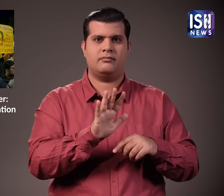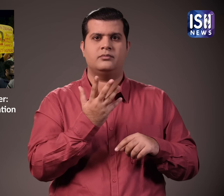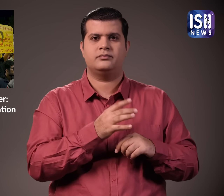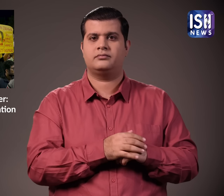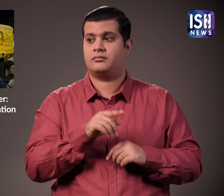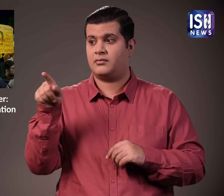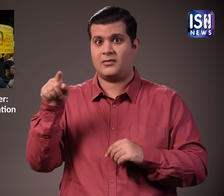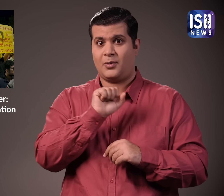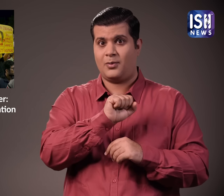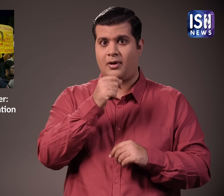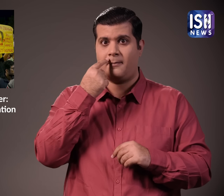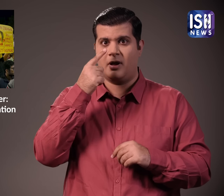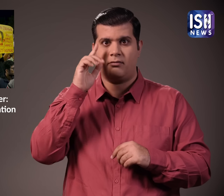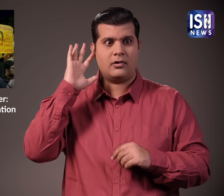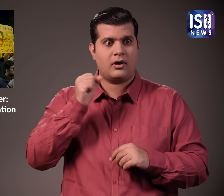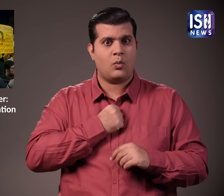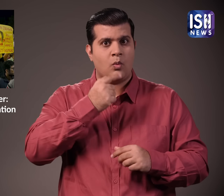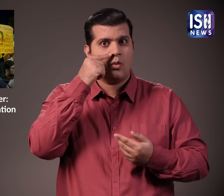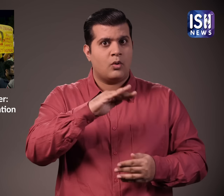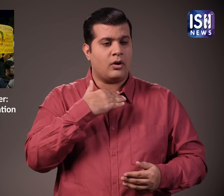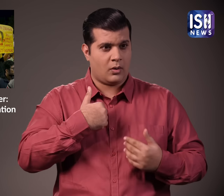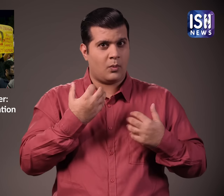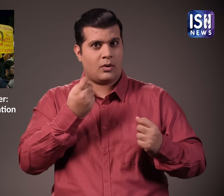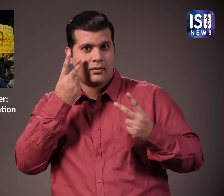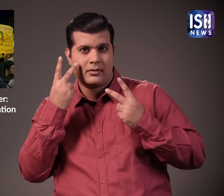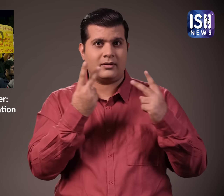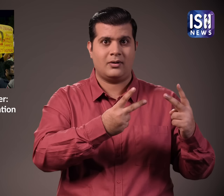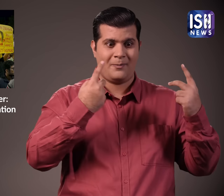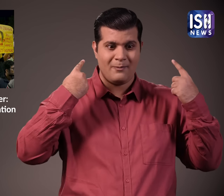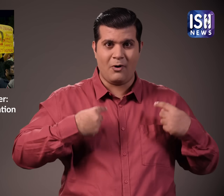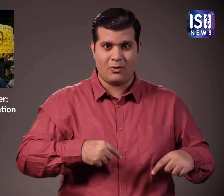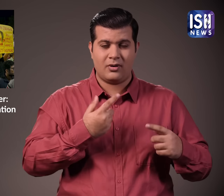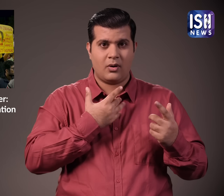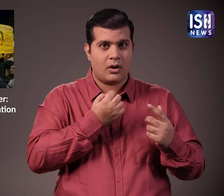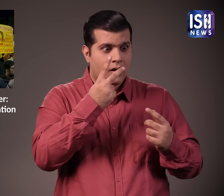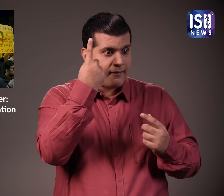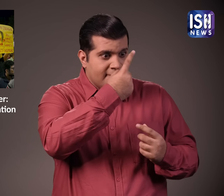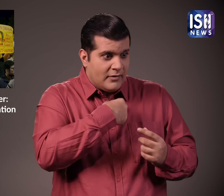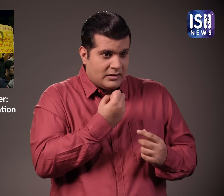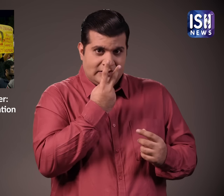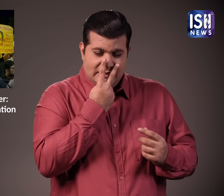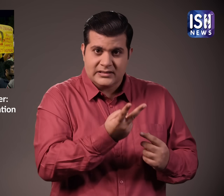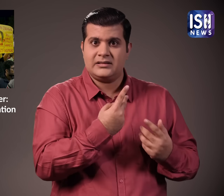There is a major coverup in this case. When the parents heard about this, and when they came to see the body,